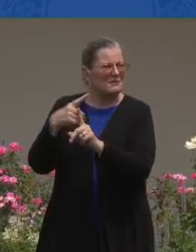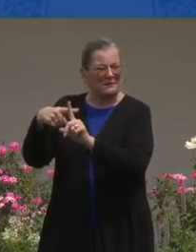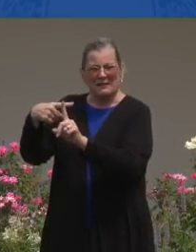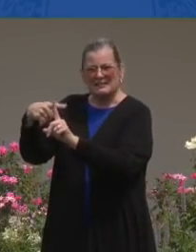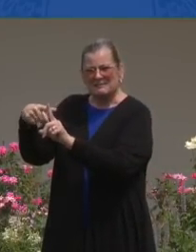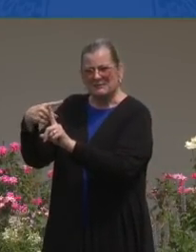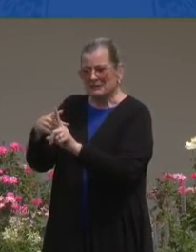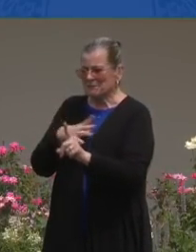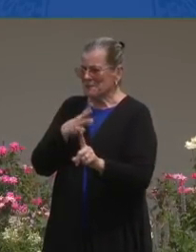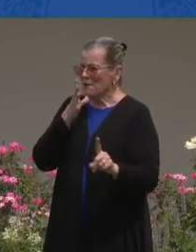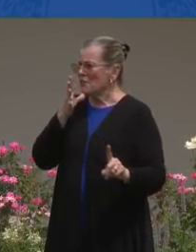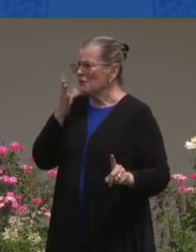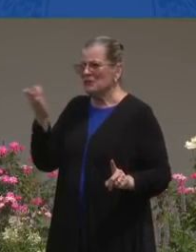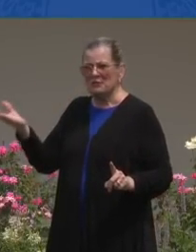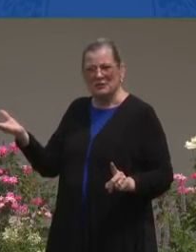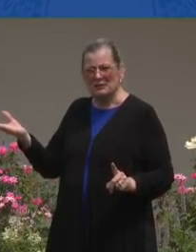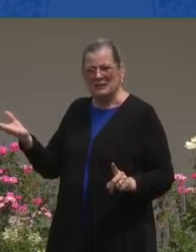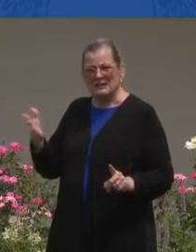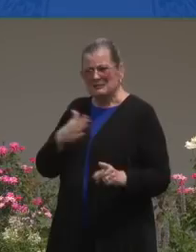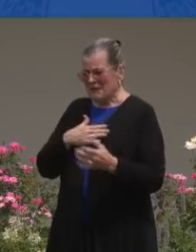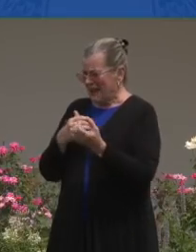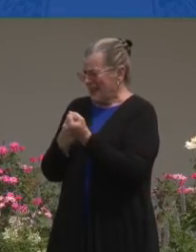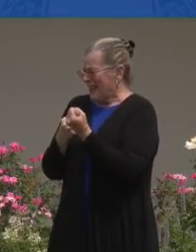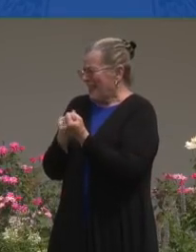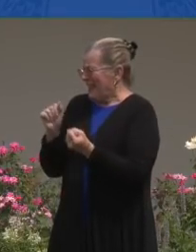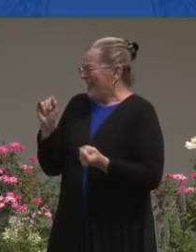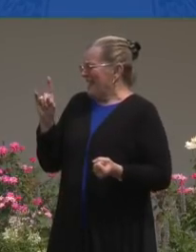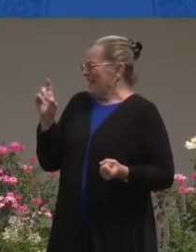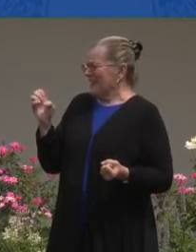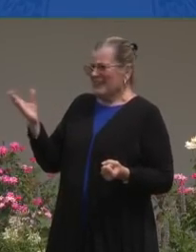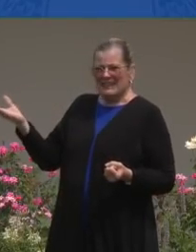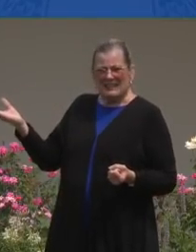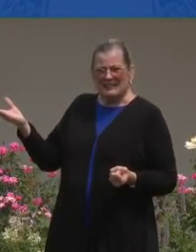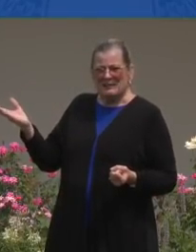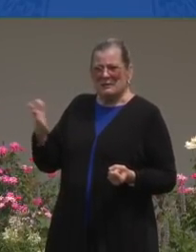Moving forward, my goal is to be able to access affordable,